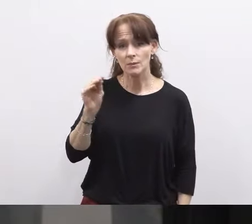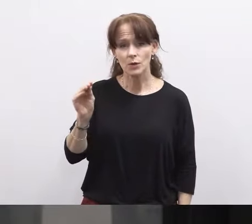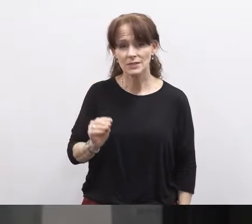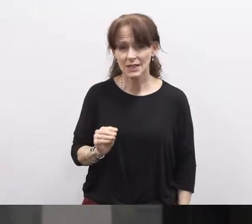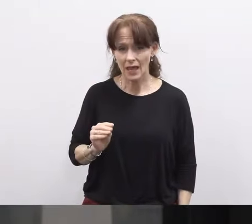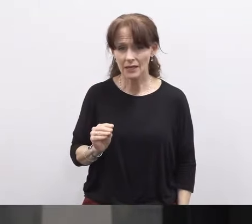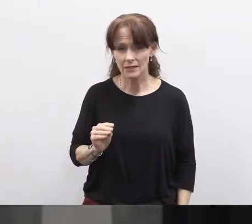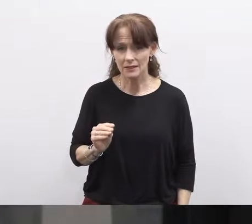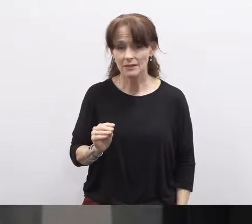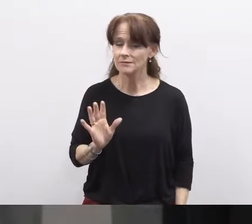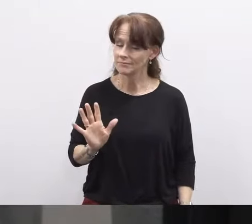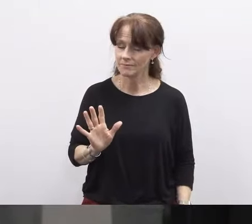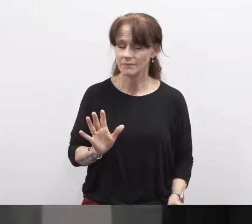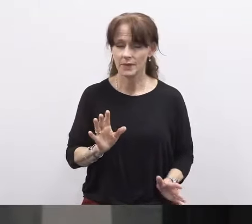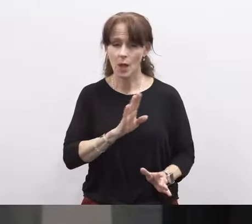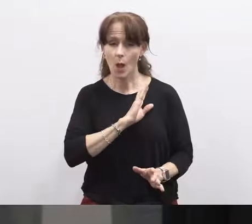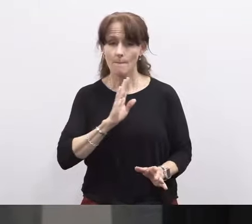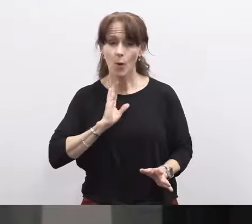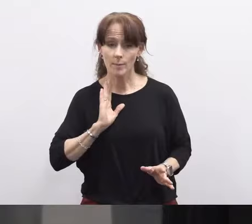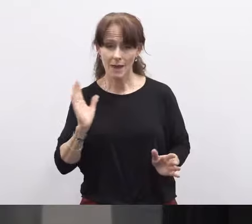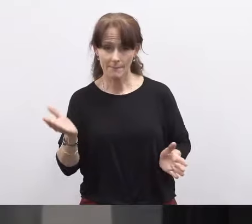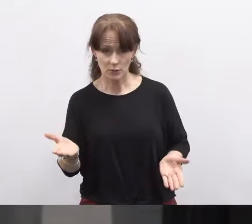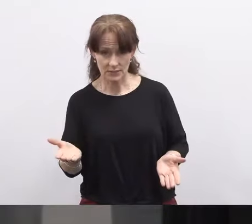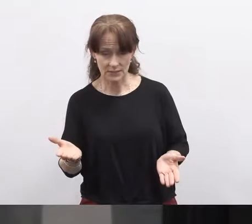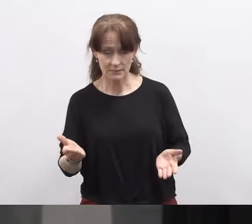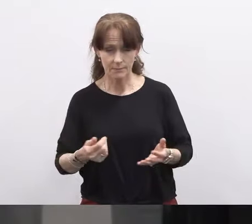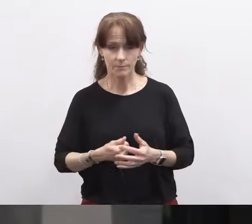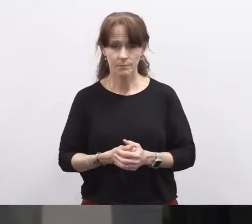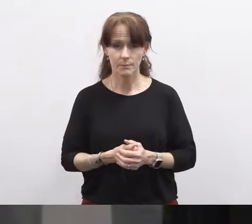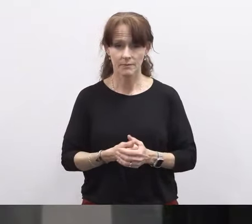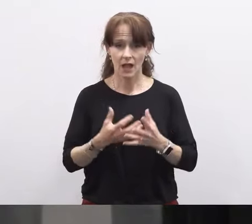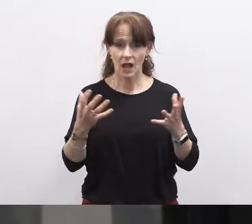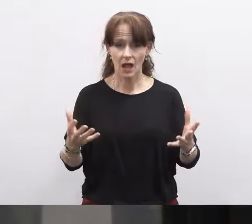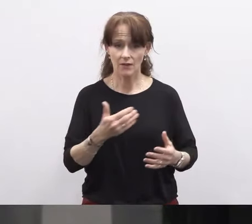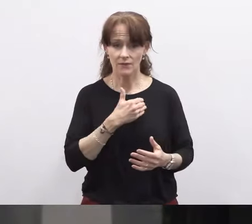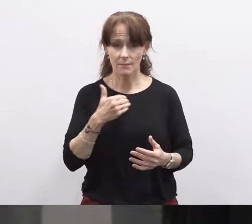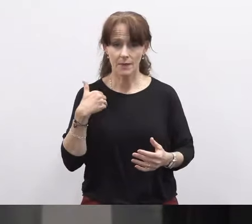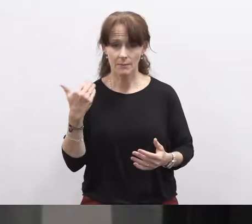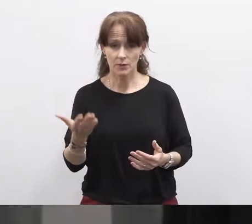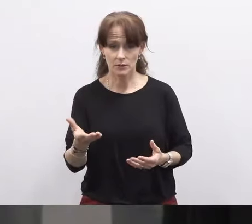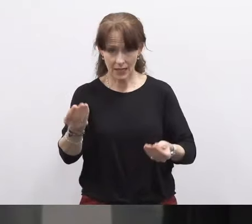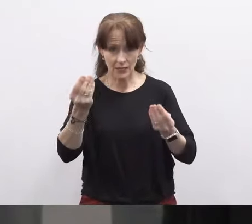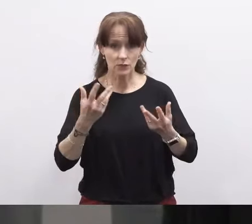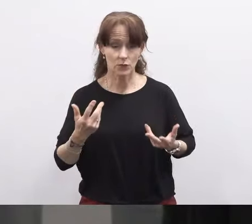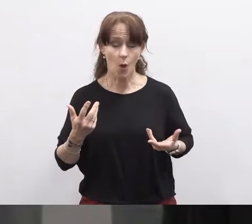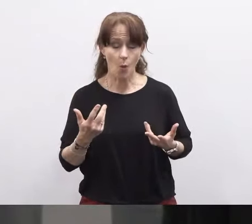So again, board members, a lot of the membership has been letting us know that